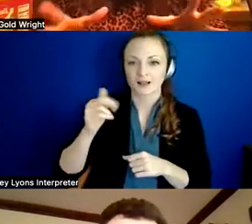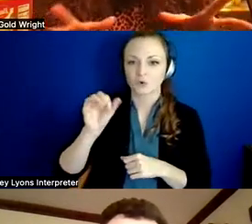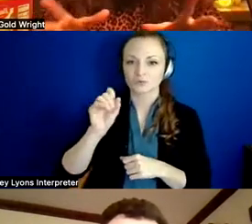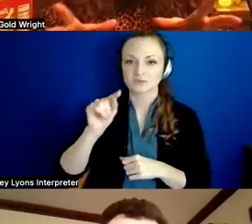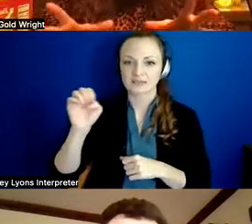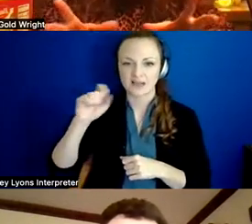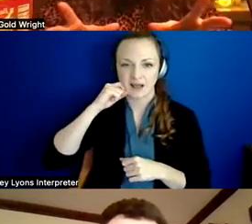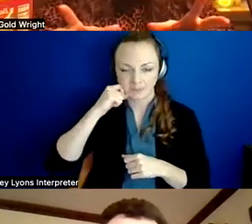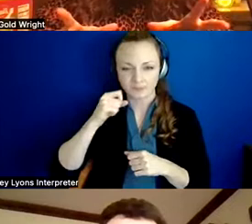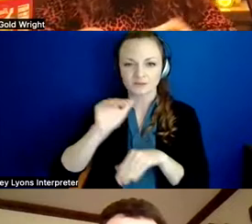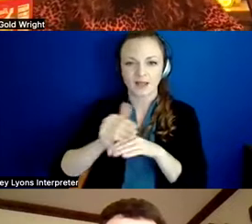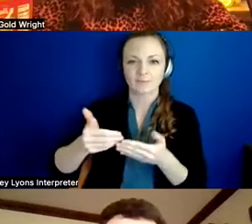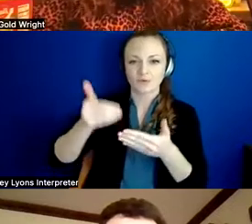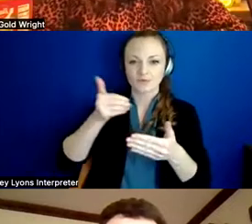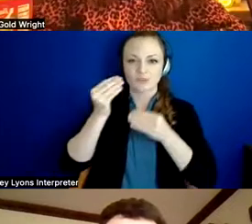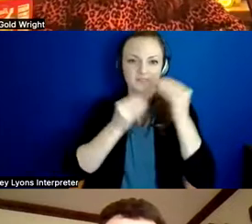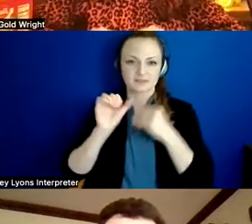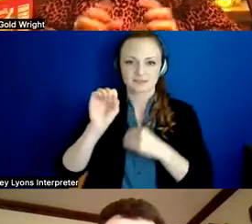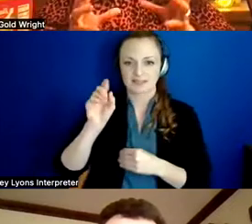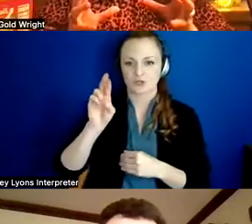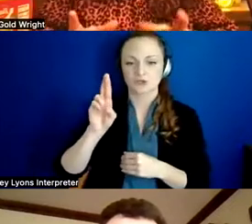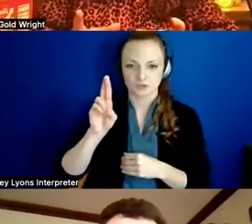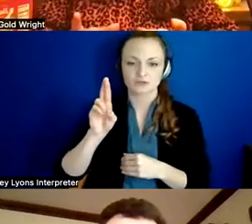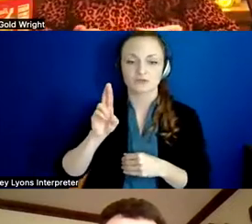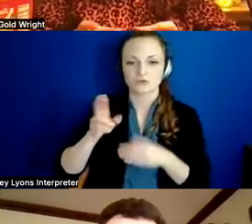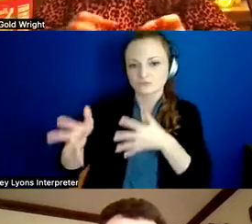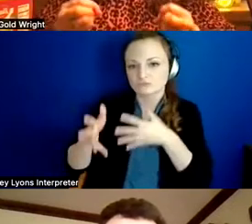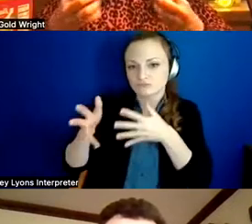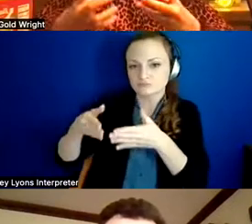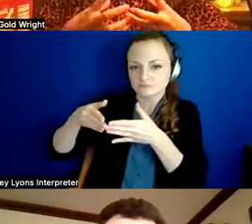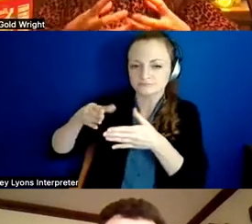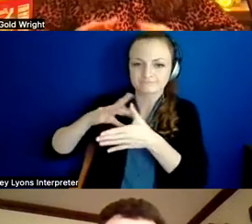kind of like a marinate on itself. 19:36:05 So by the time you eat it it's very